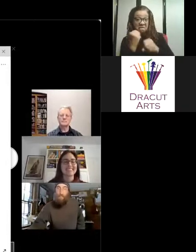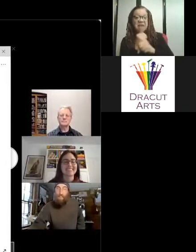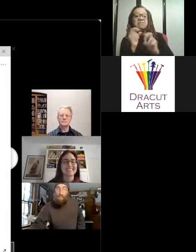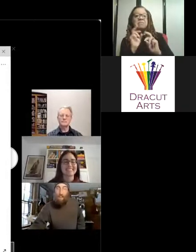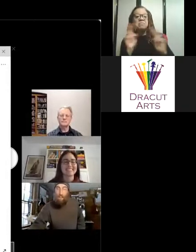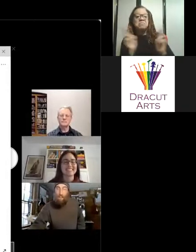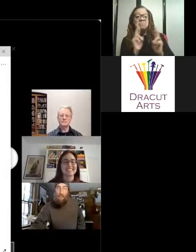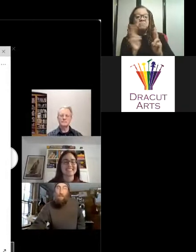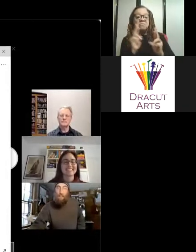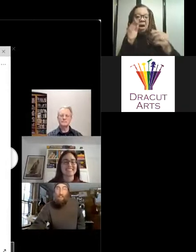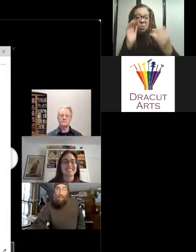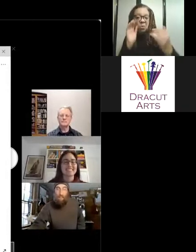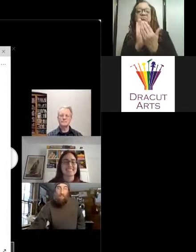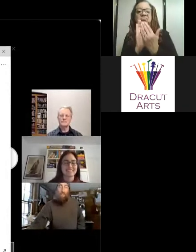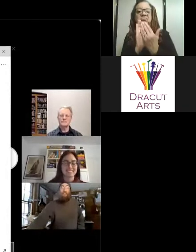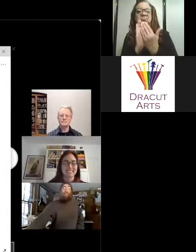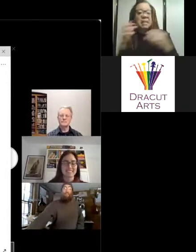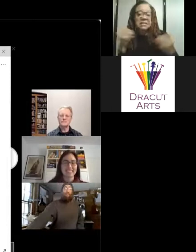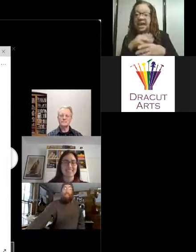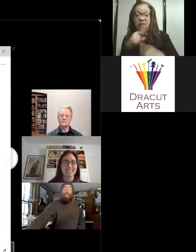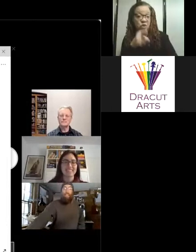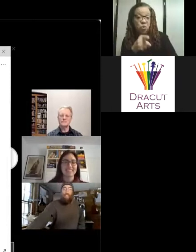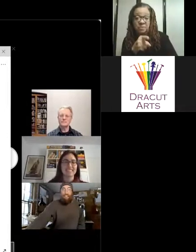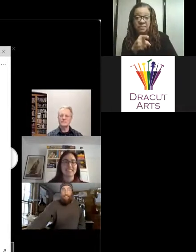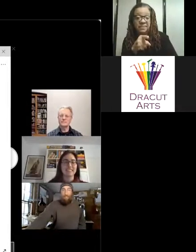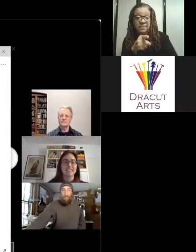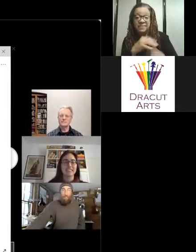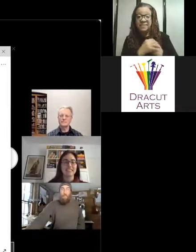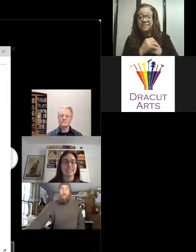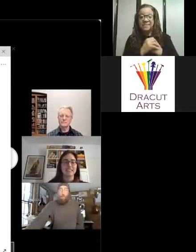face you down I am not scared of you! Um ,and this is telling us Freeman Colby's